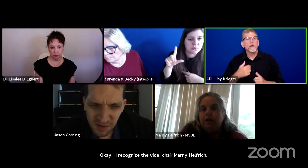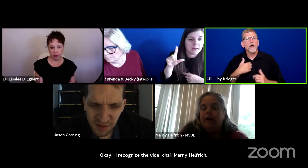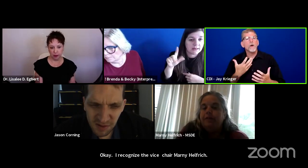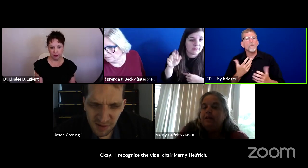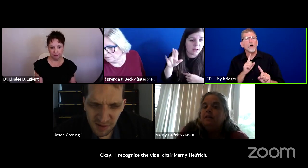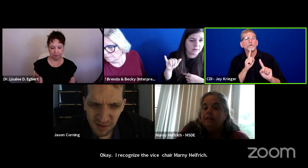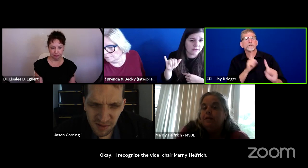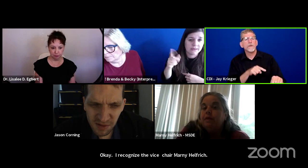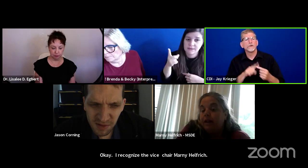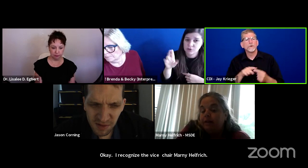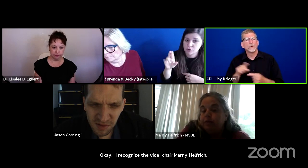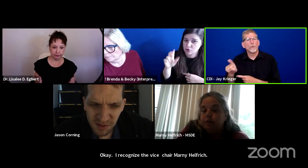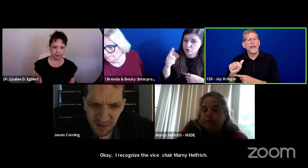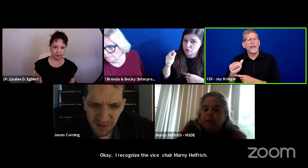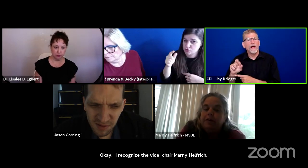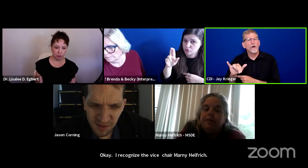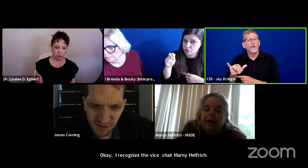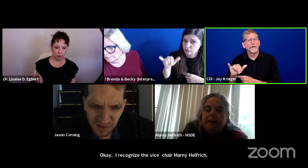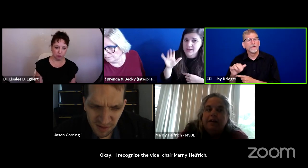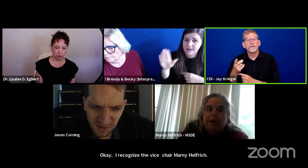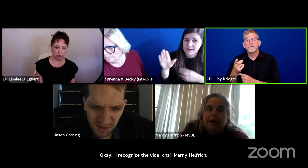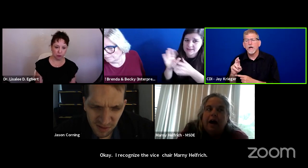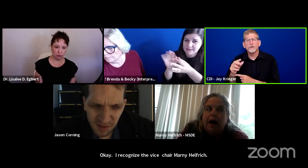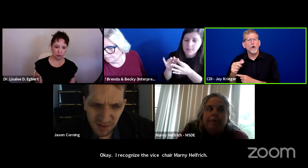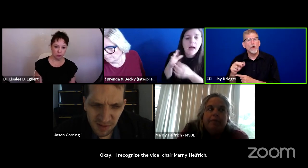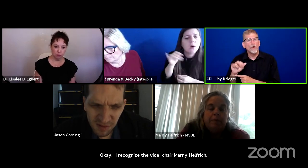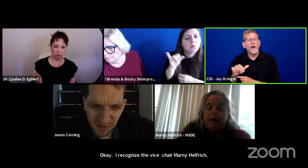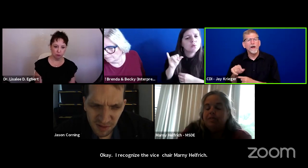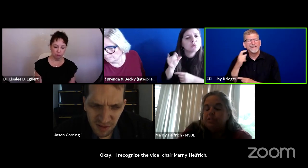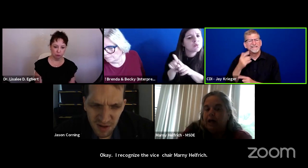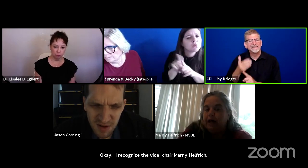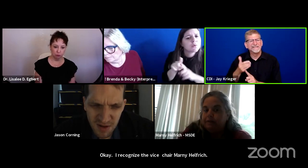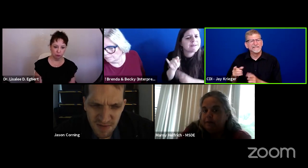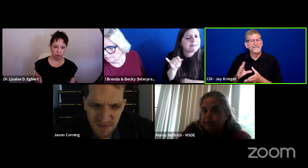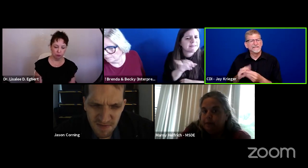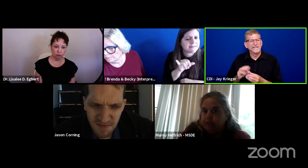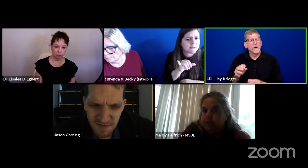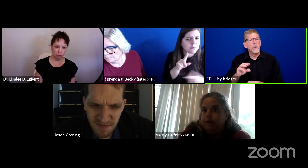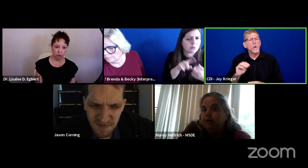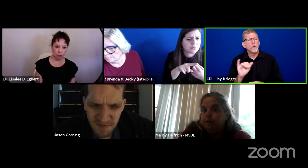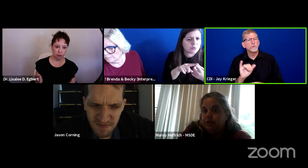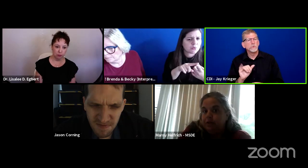You know, and similar to what Dakota said, we publish a lot of information about special